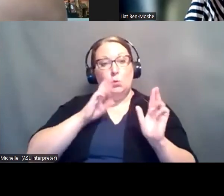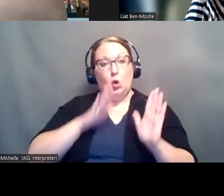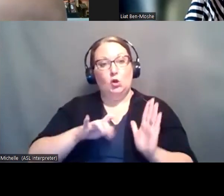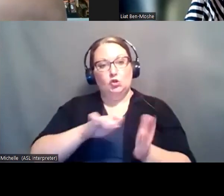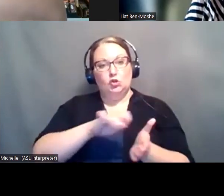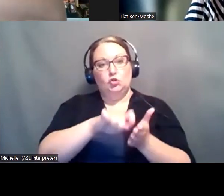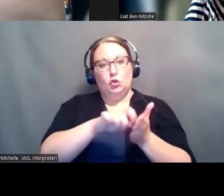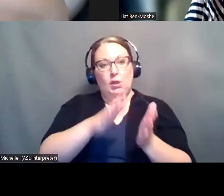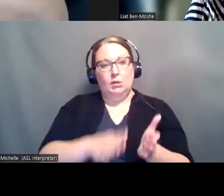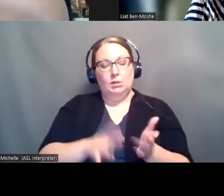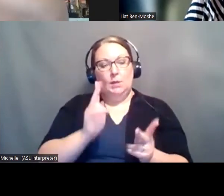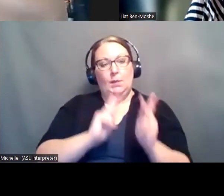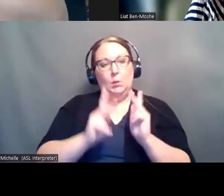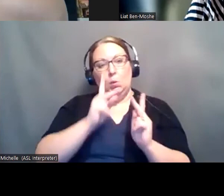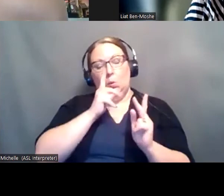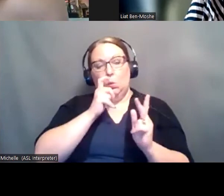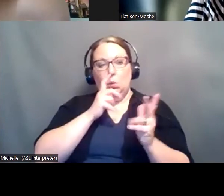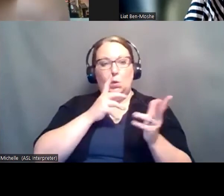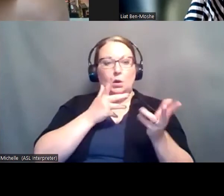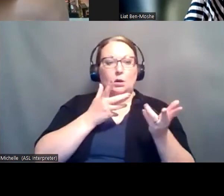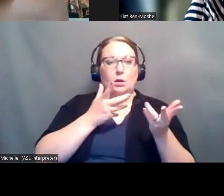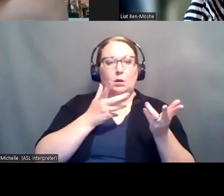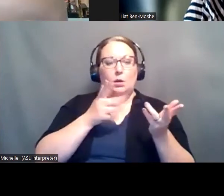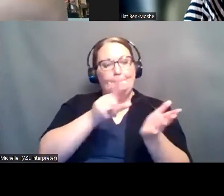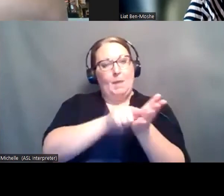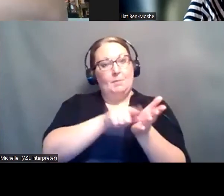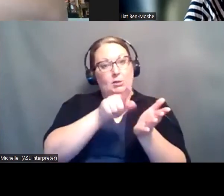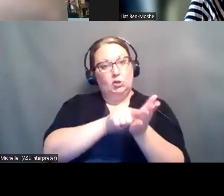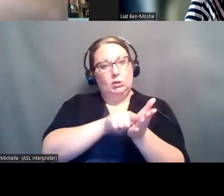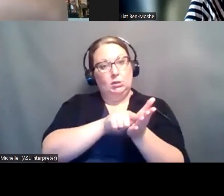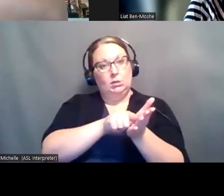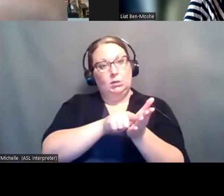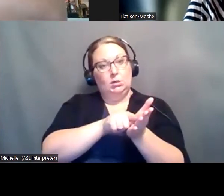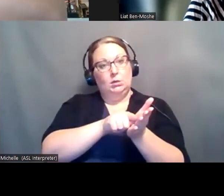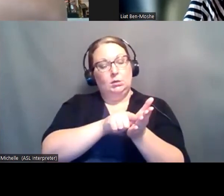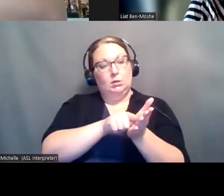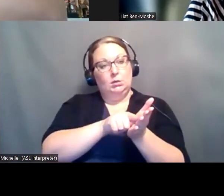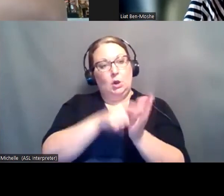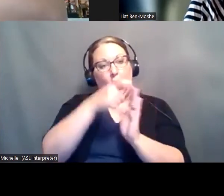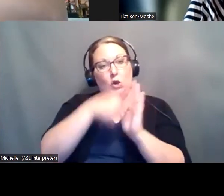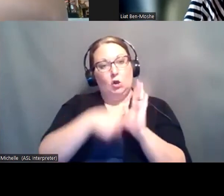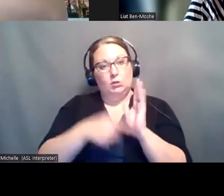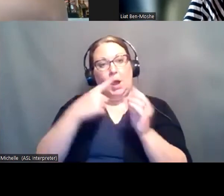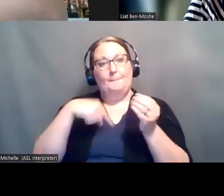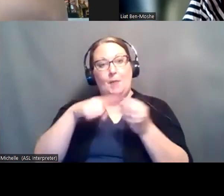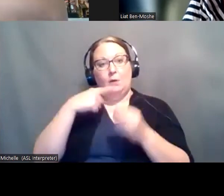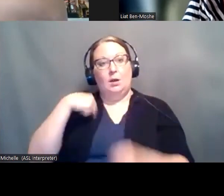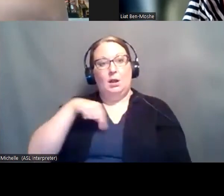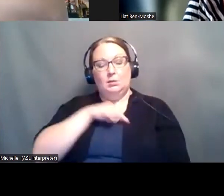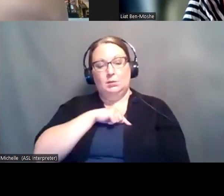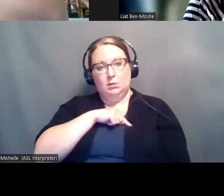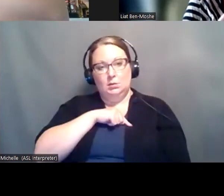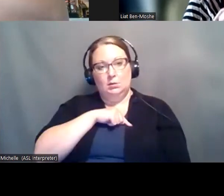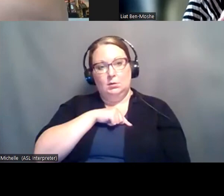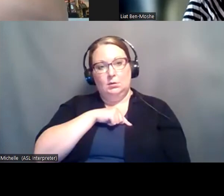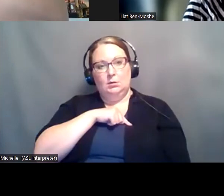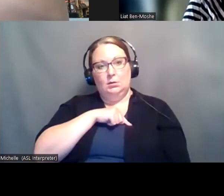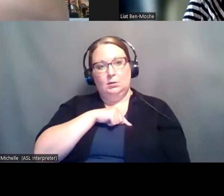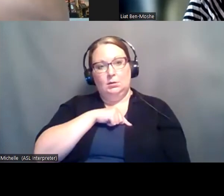the people who are publishing articles about us, they're fairly easy to work with,